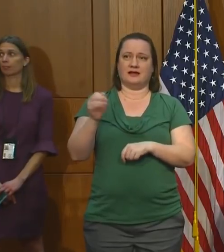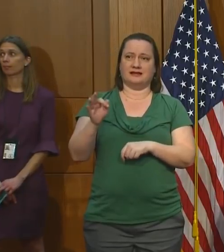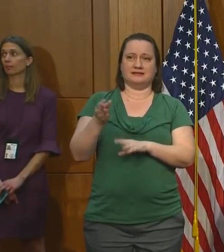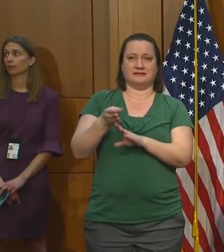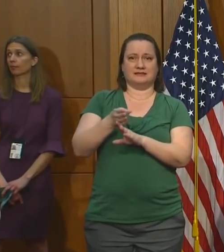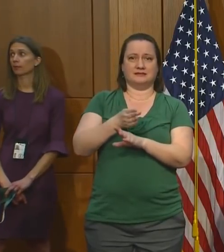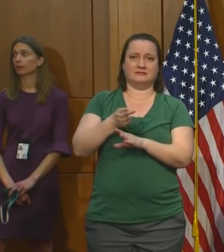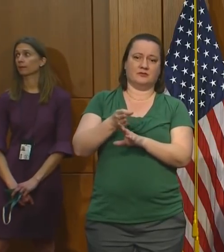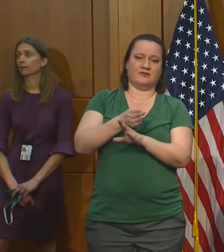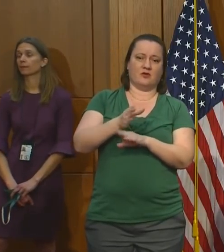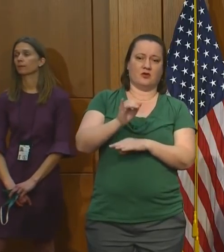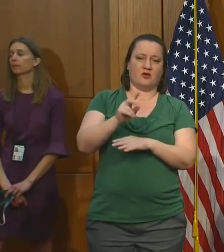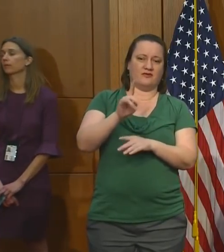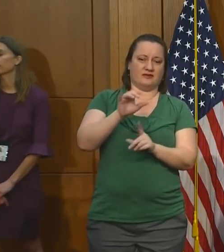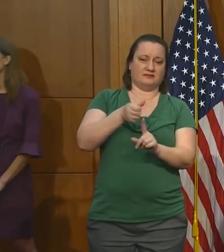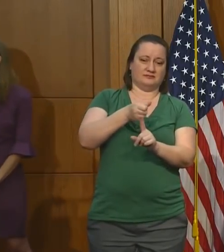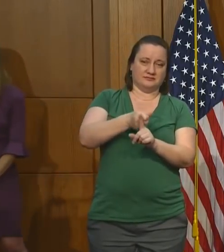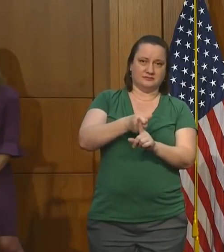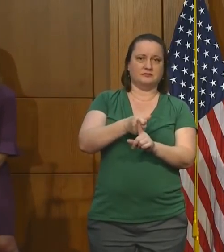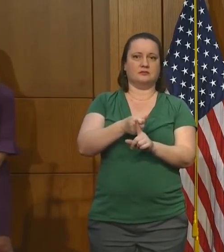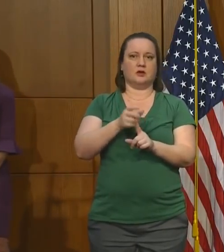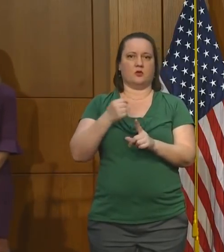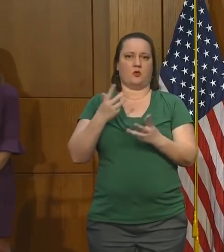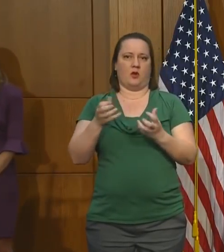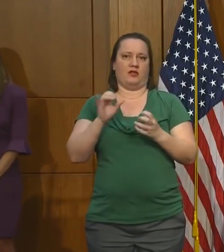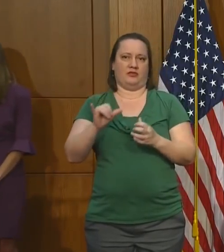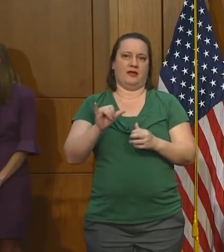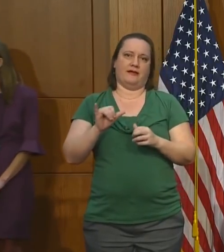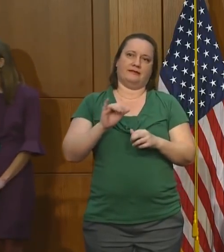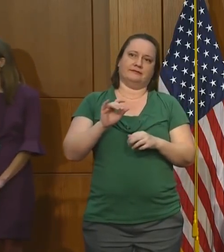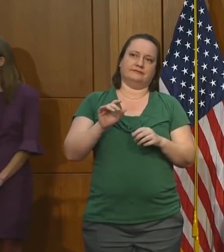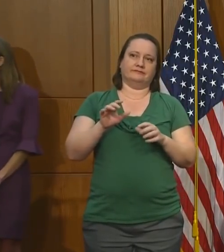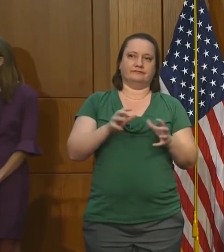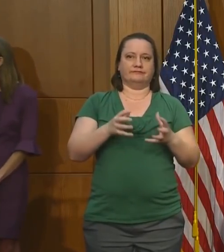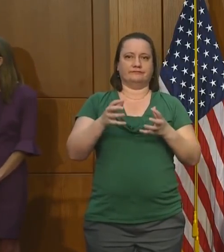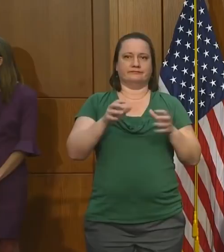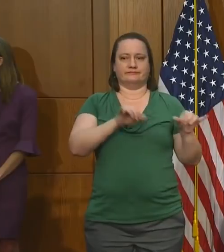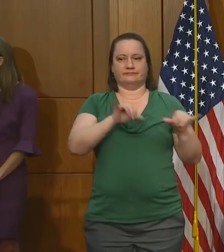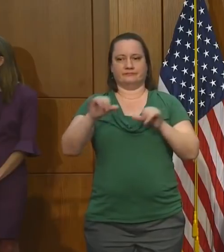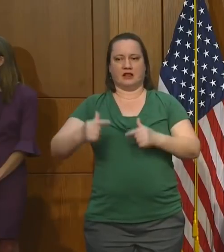PEOPLE. WE WANT BUSINESS TO GET BACK OUR LAW AS WE- KNEW THEM